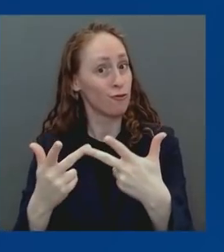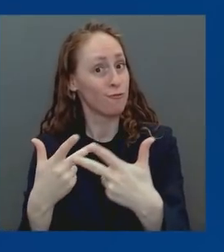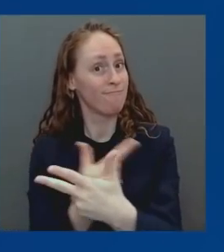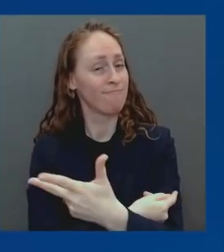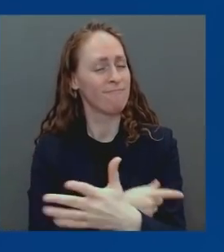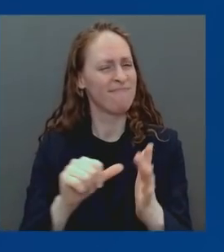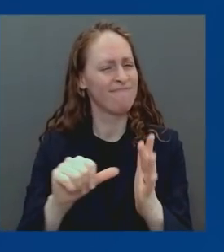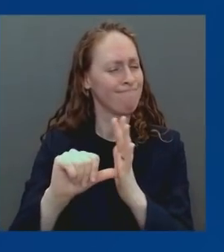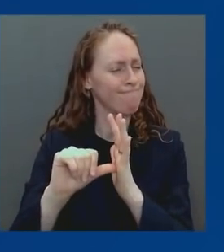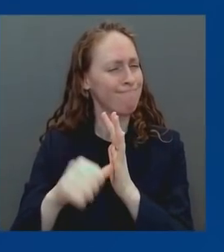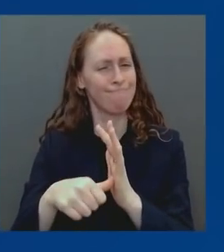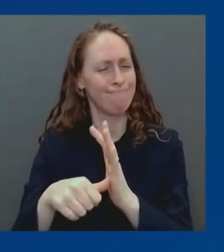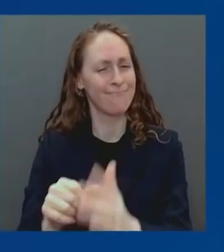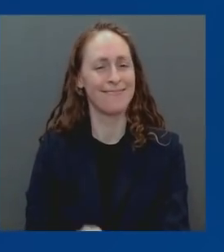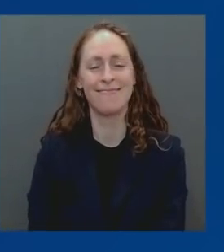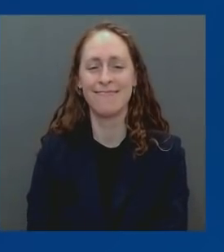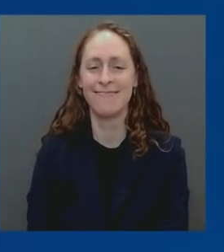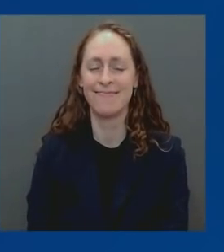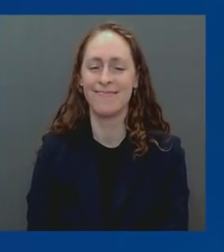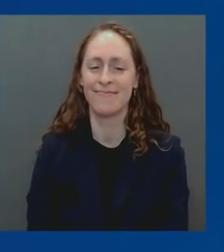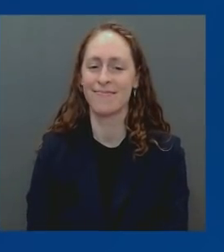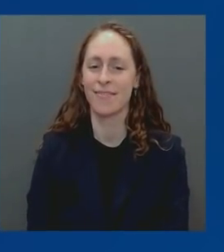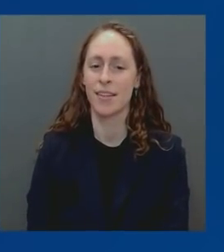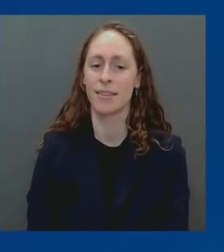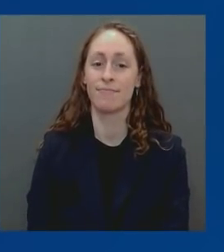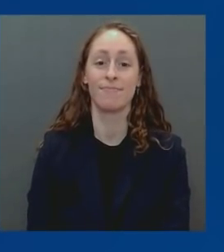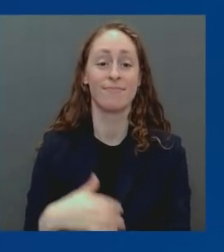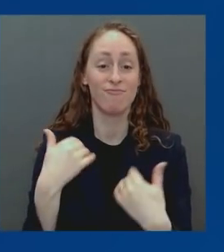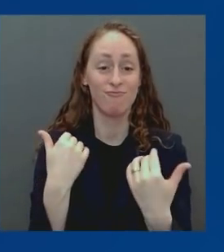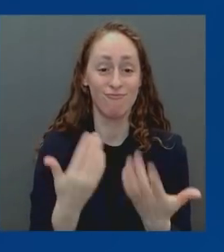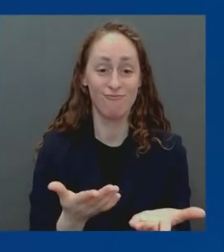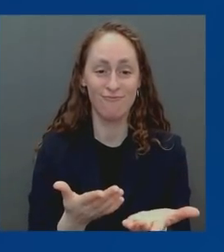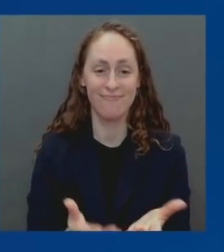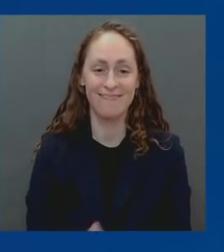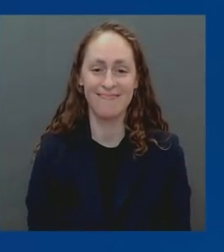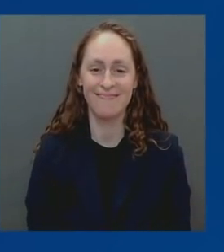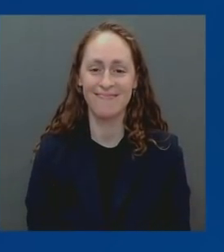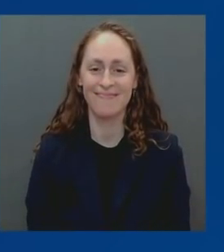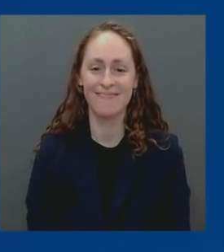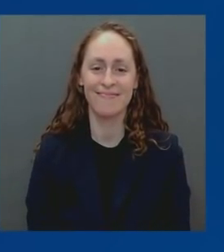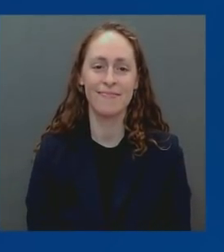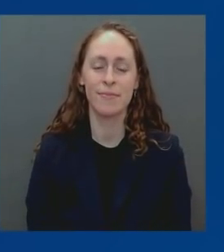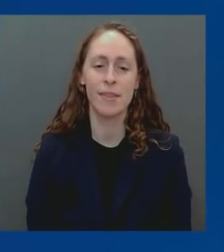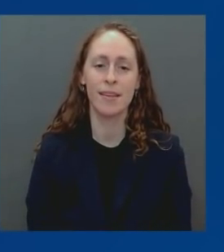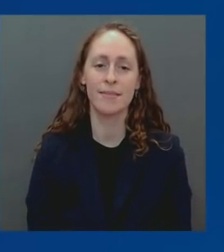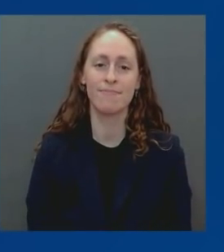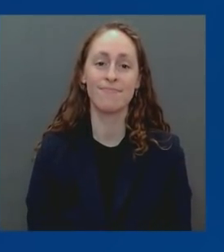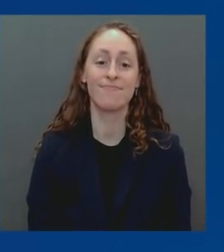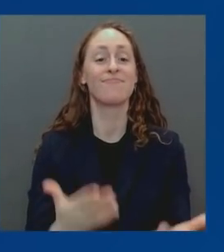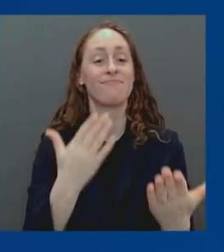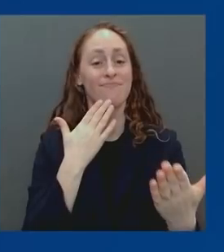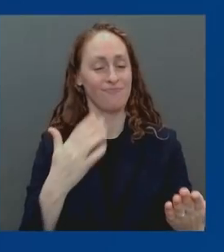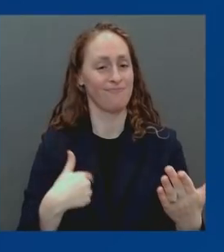Dr. Murthy: Well, thank you so much, Dr. Fauci. And it's good to be with everyone again today. As many of you know, the FDA has now received